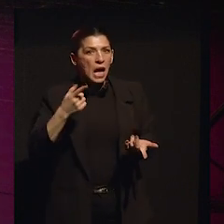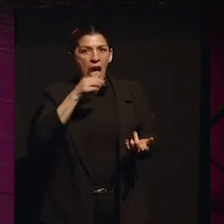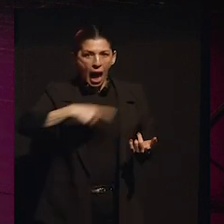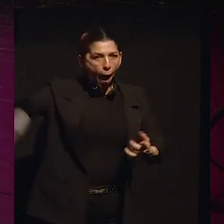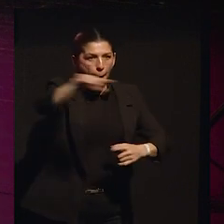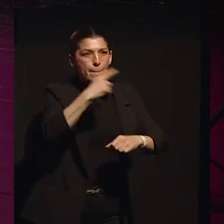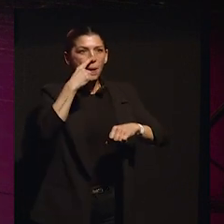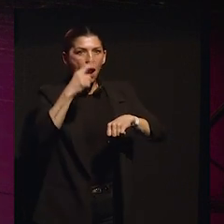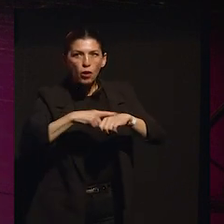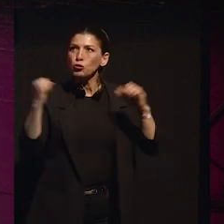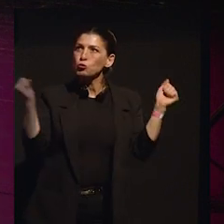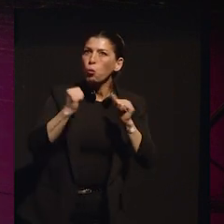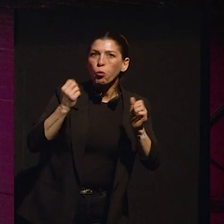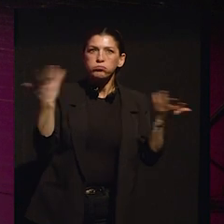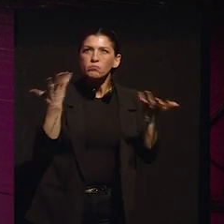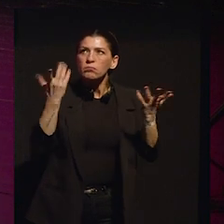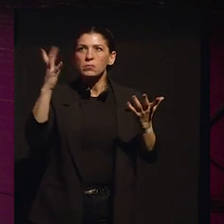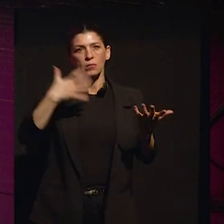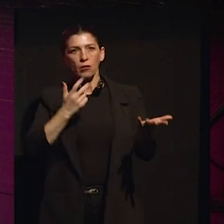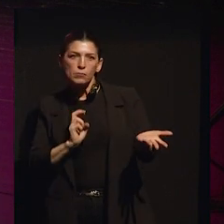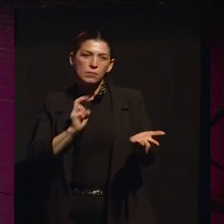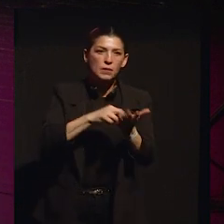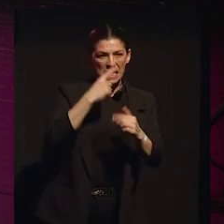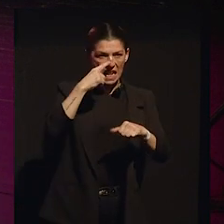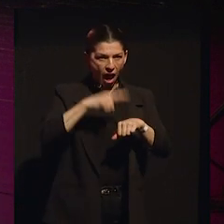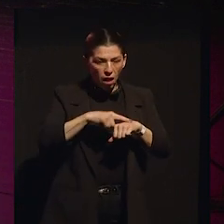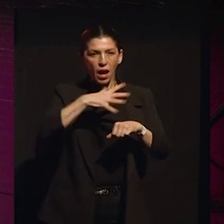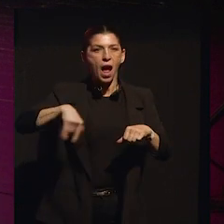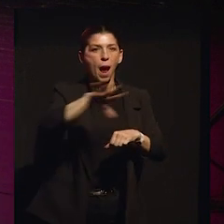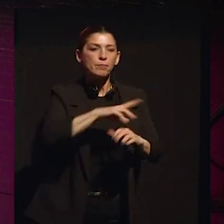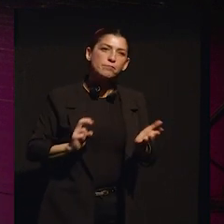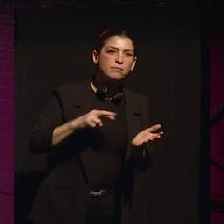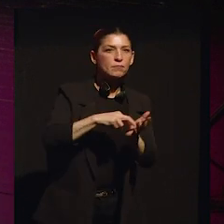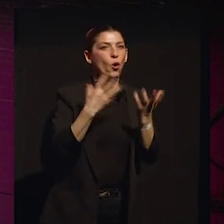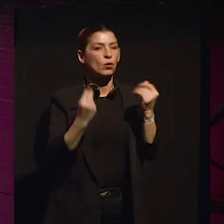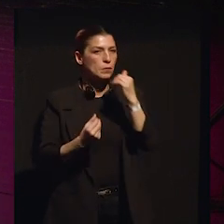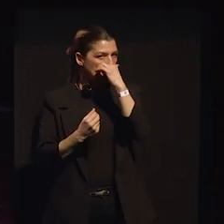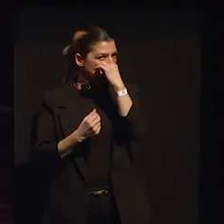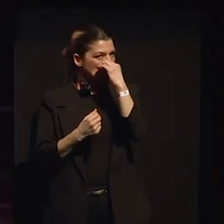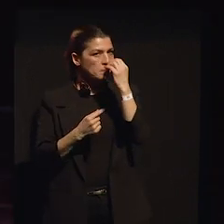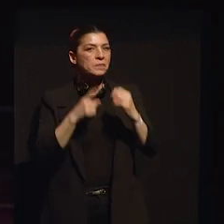cause the things we believe in create motion in us. You’ve come here at this time, in this cold. If you don’t believe,